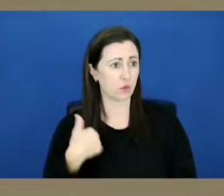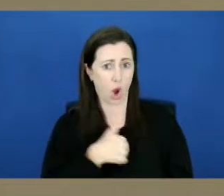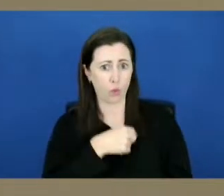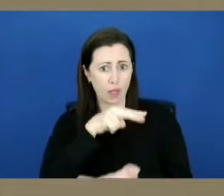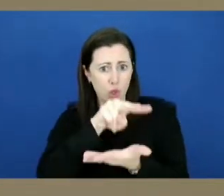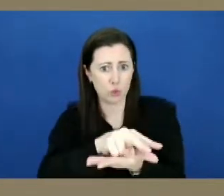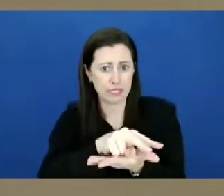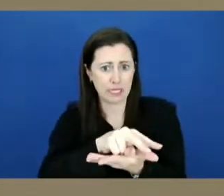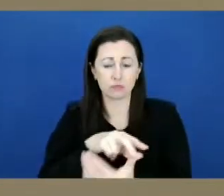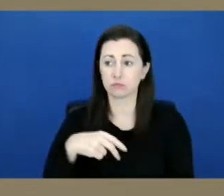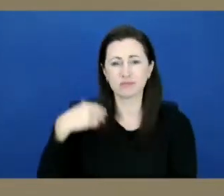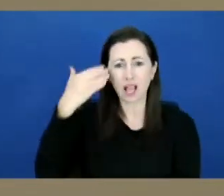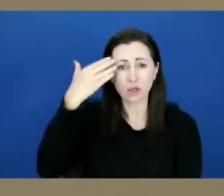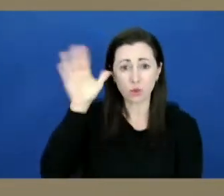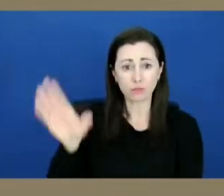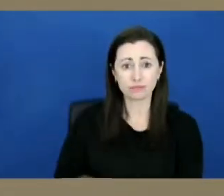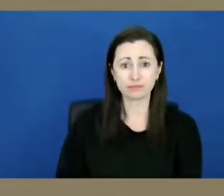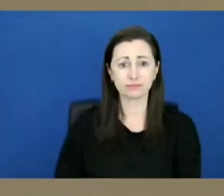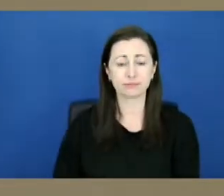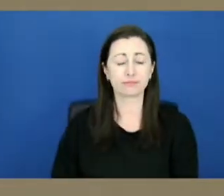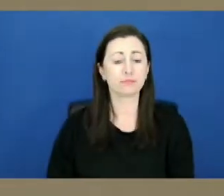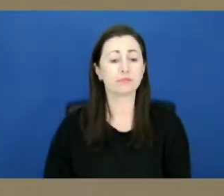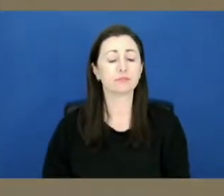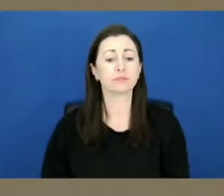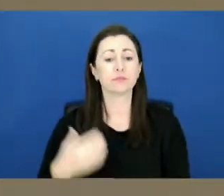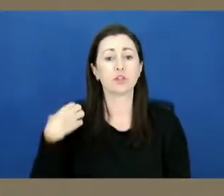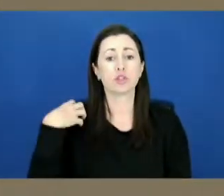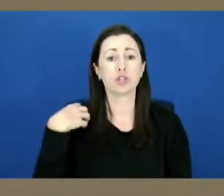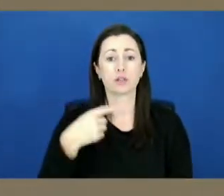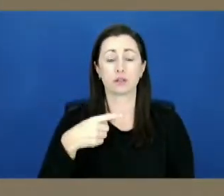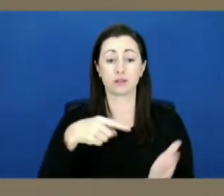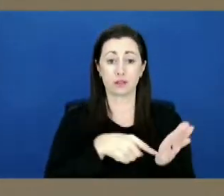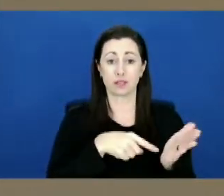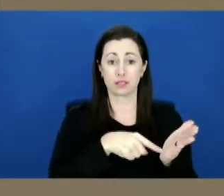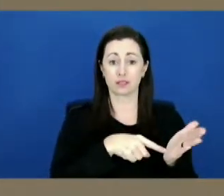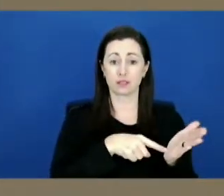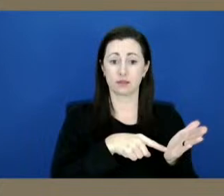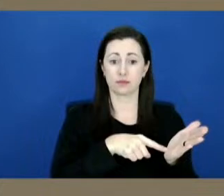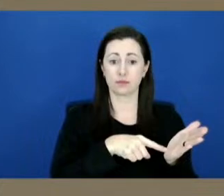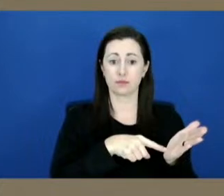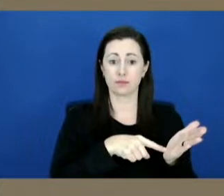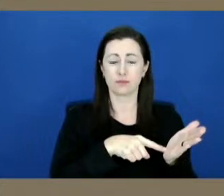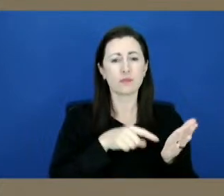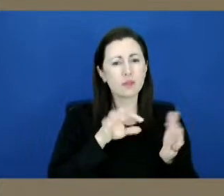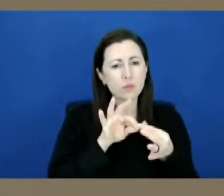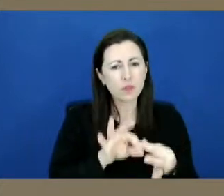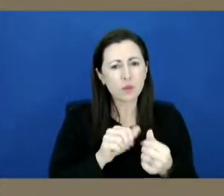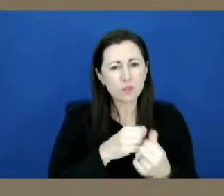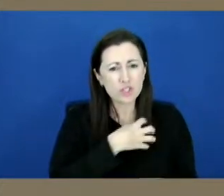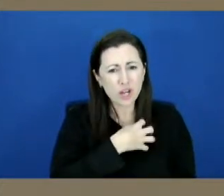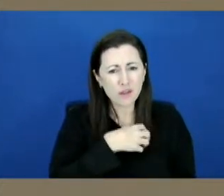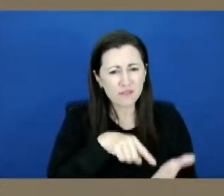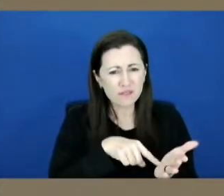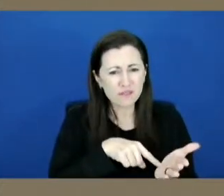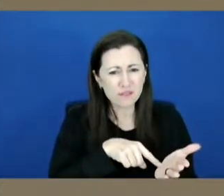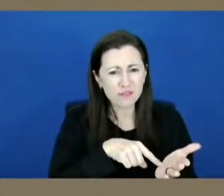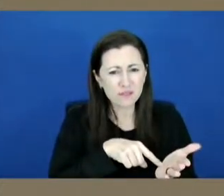CAN'T ANSWER THAT, I DON'T KNOW.